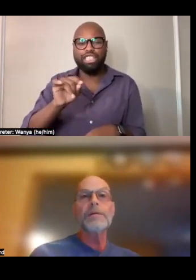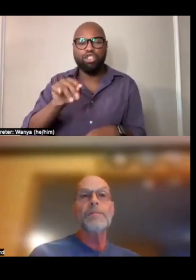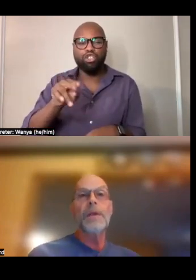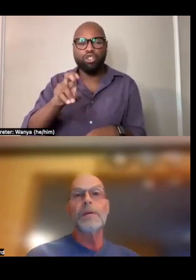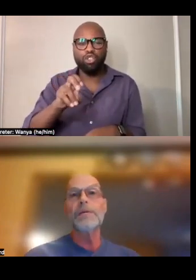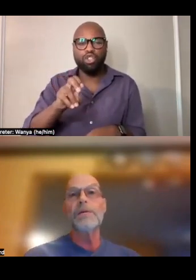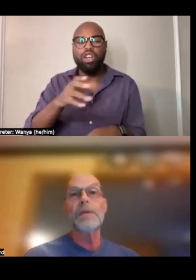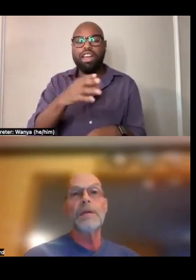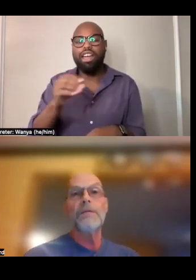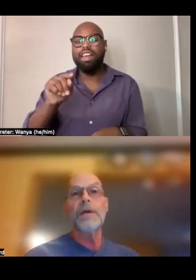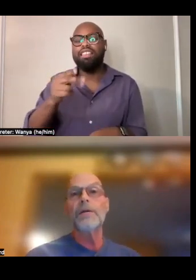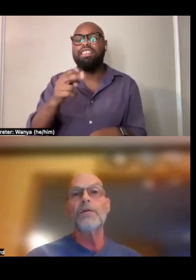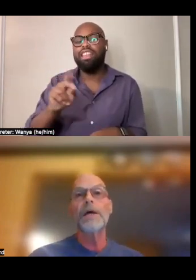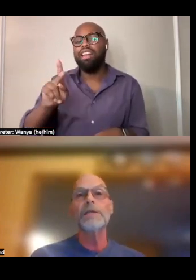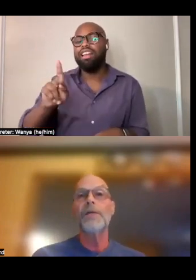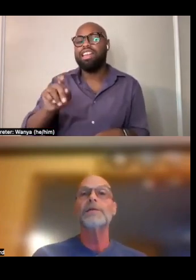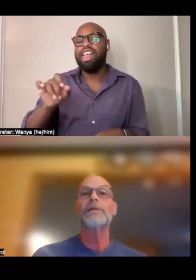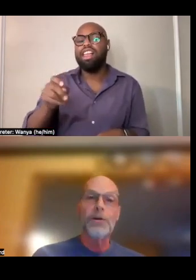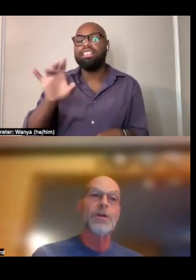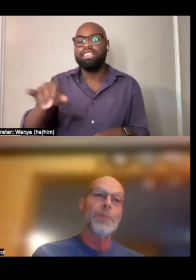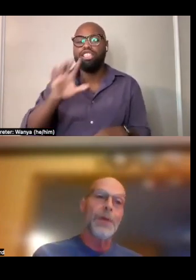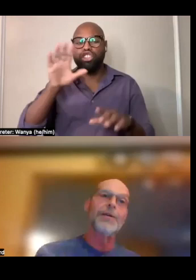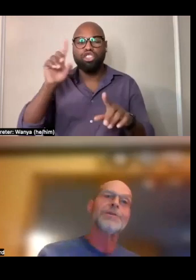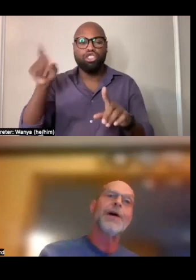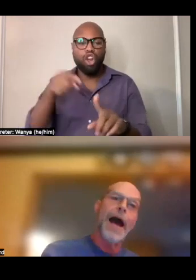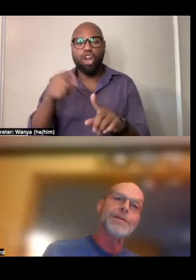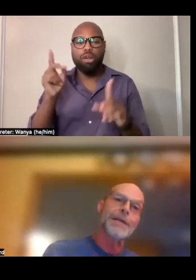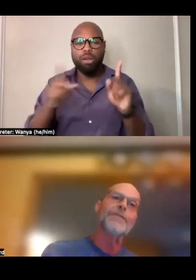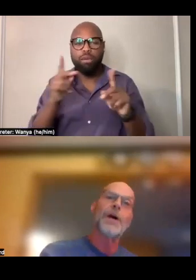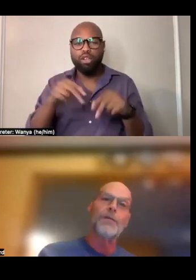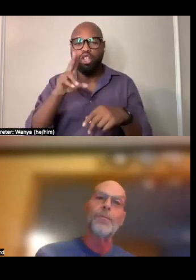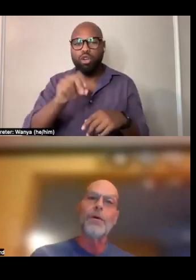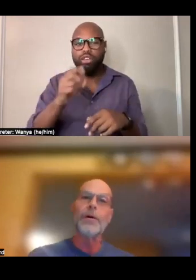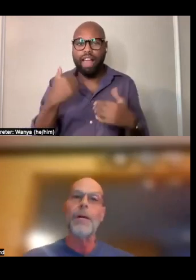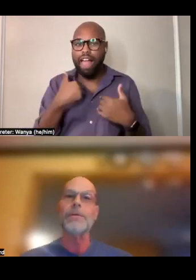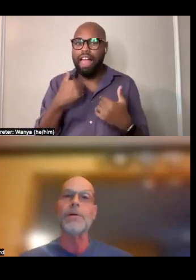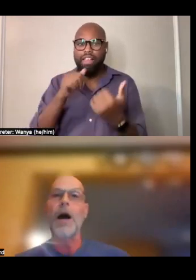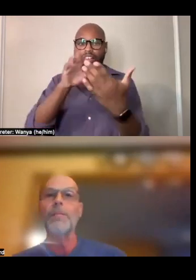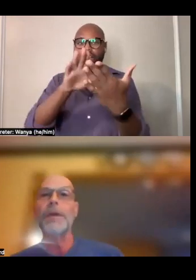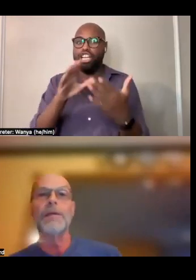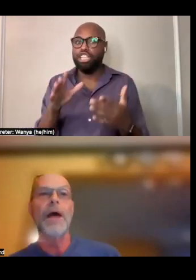disabilities living in the US face urgent barriers to housing, federal programs are not meeting